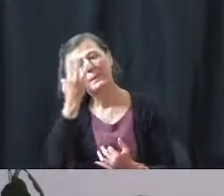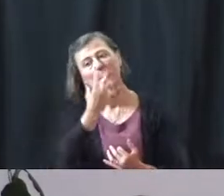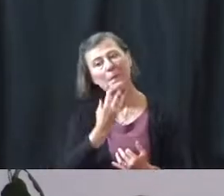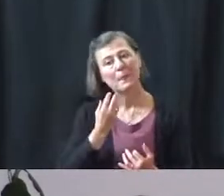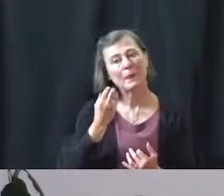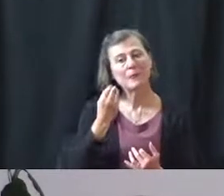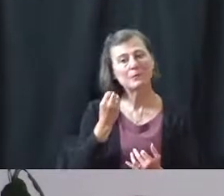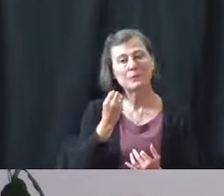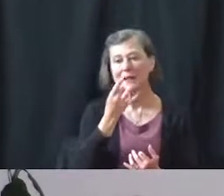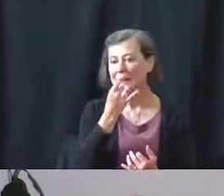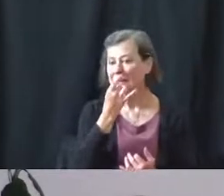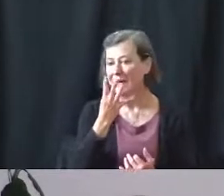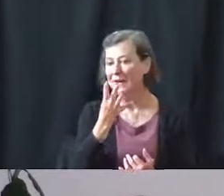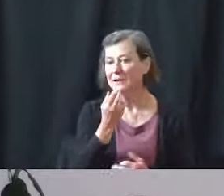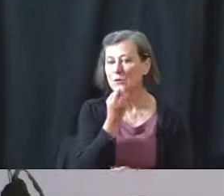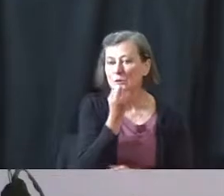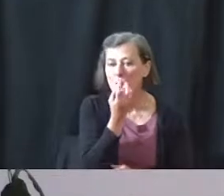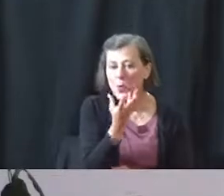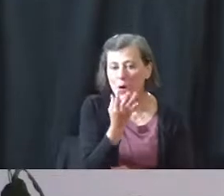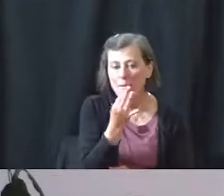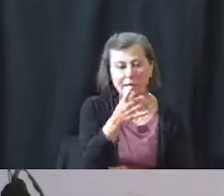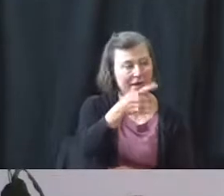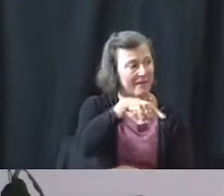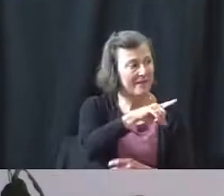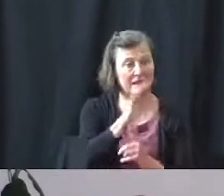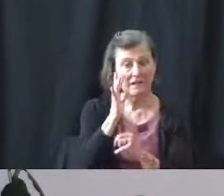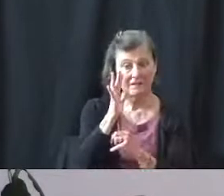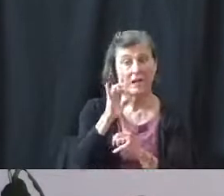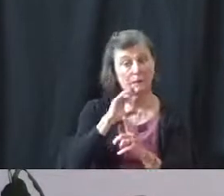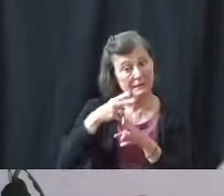light and warmth of these flames is temporary.